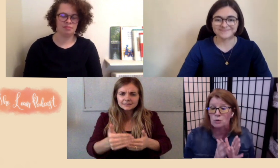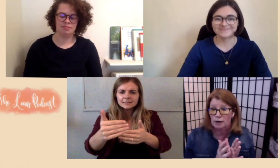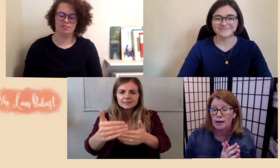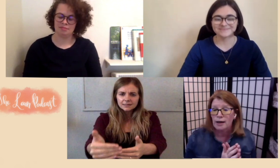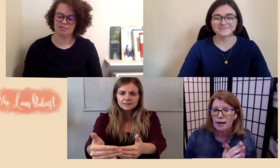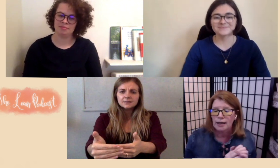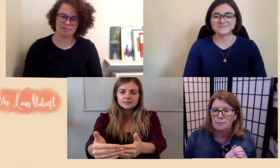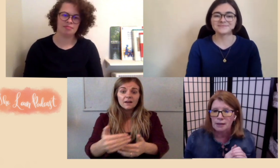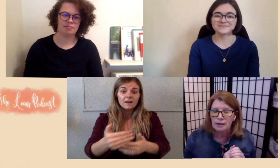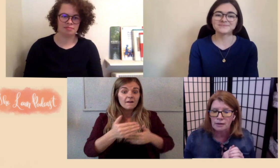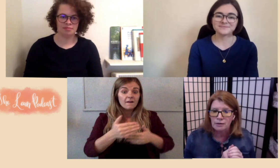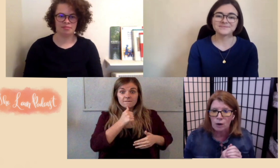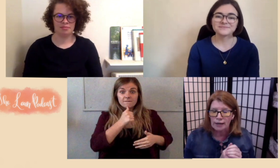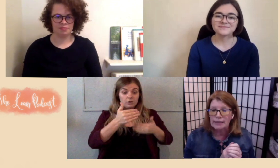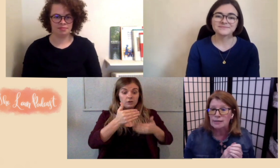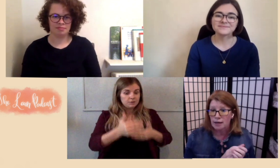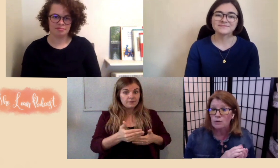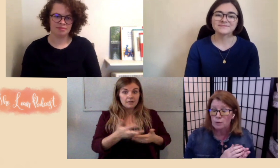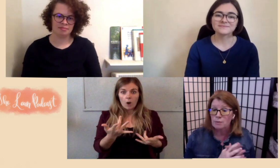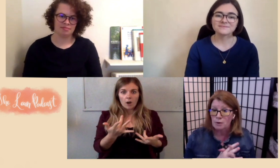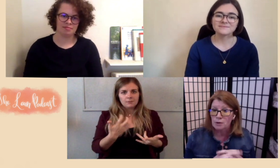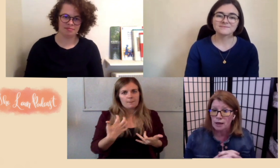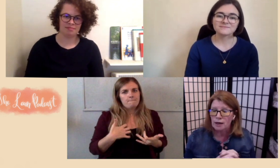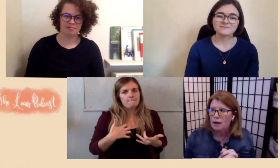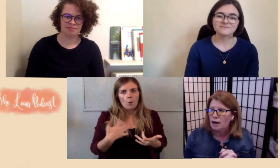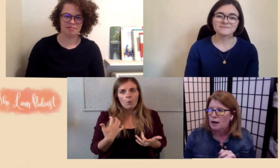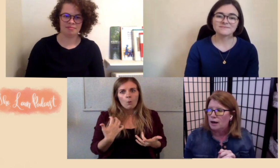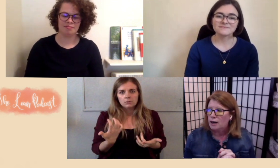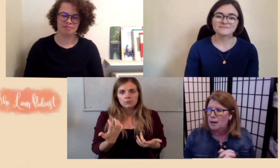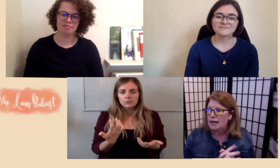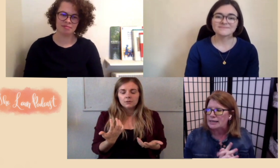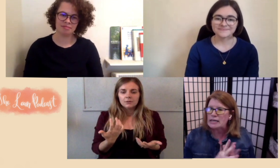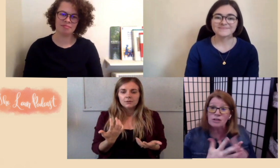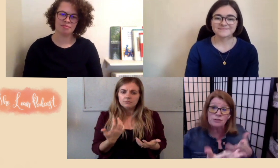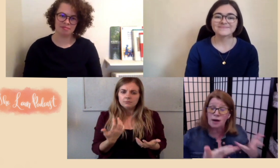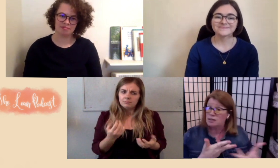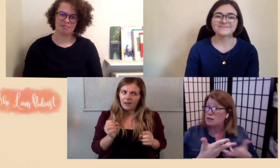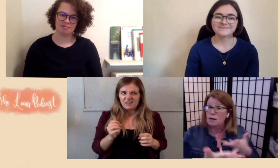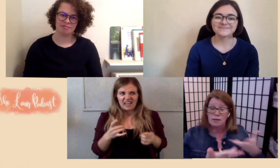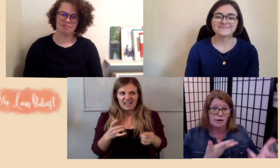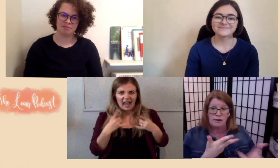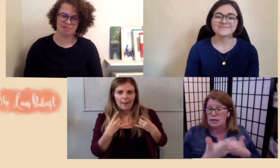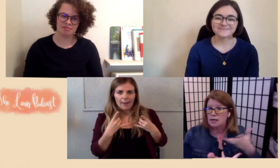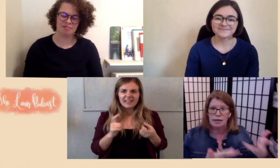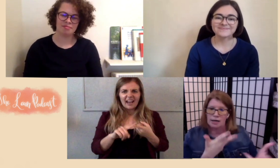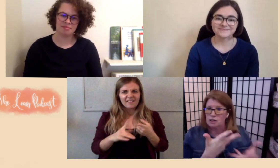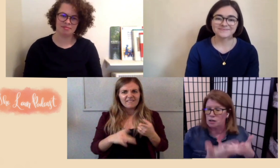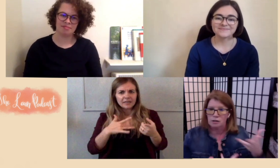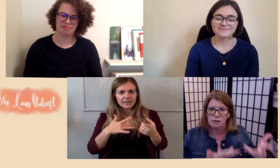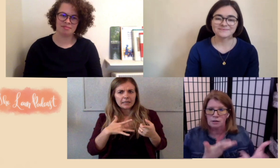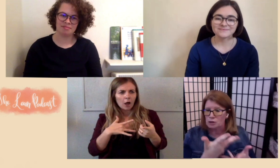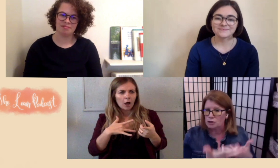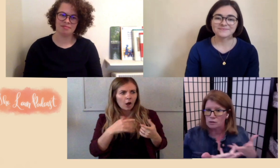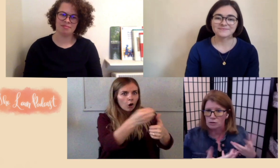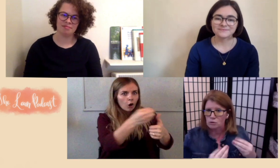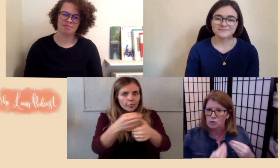We get sort of that need, emotional need, met and we think, okay, we're done. But then the next gig is gonna be equally as frustrating.